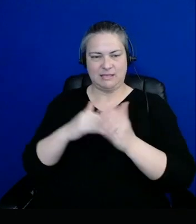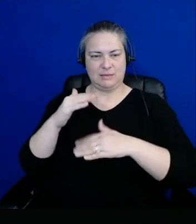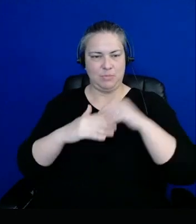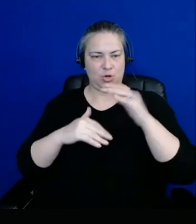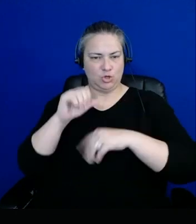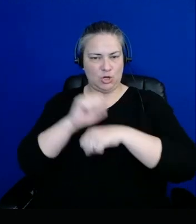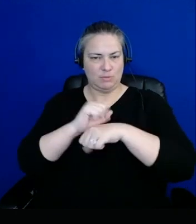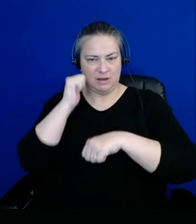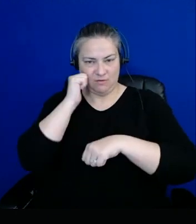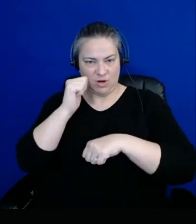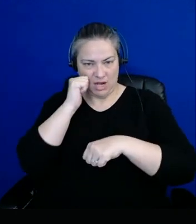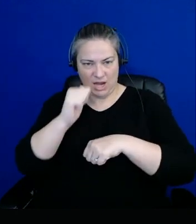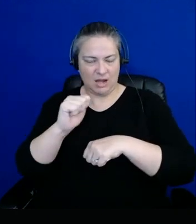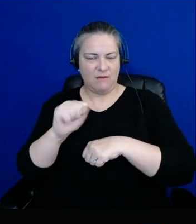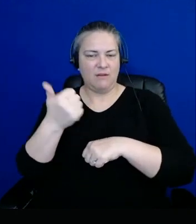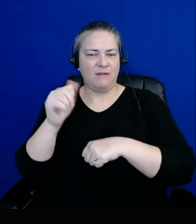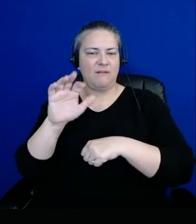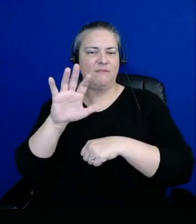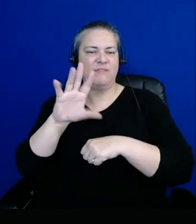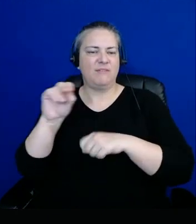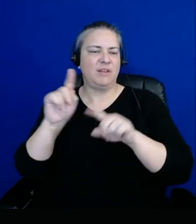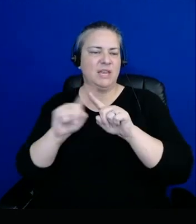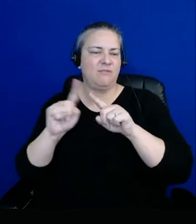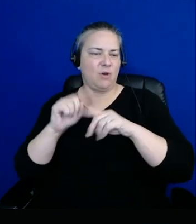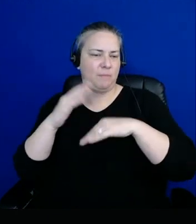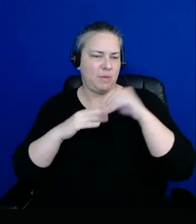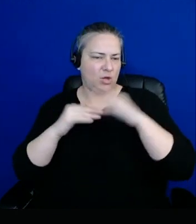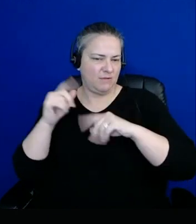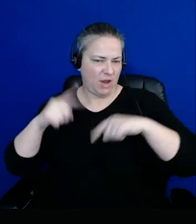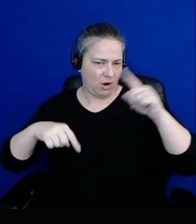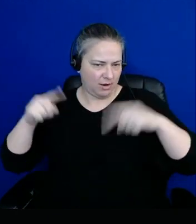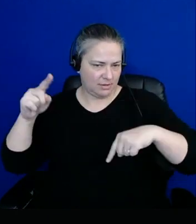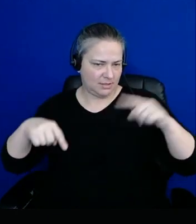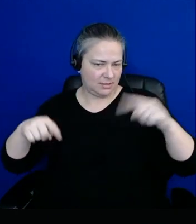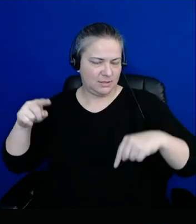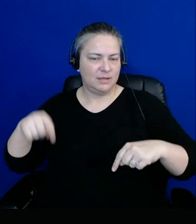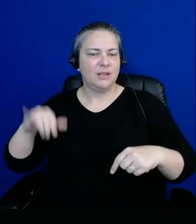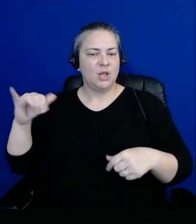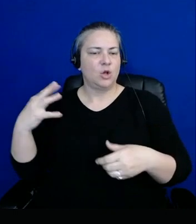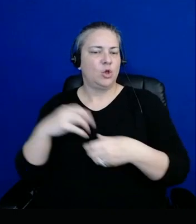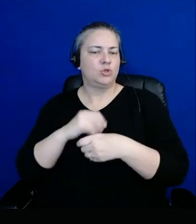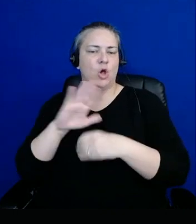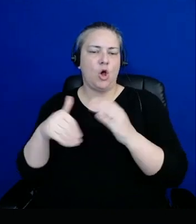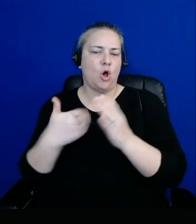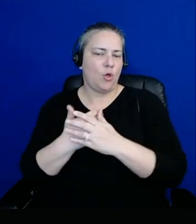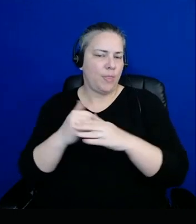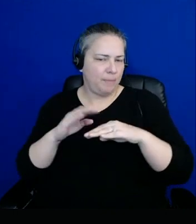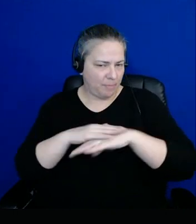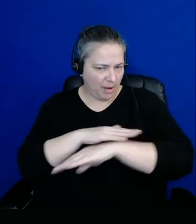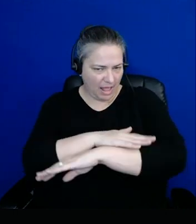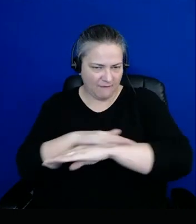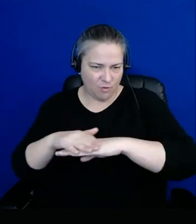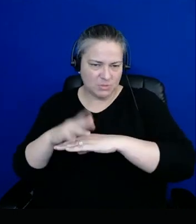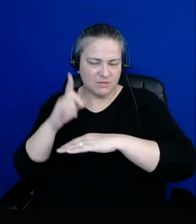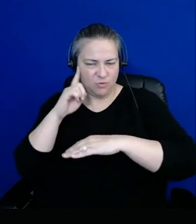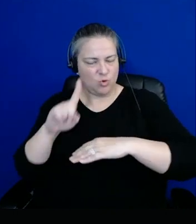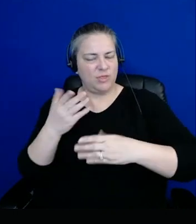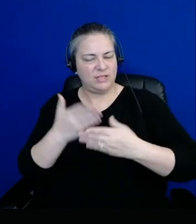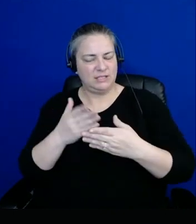spread across 50 build variants. That includes all the platforms for the devices we support,